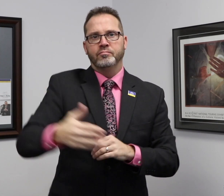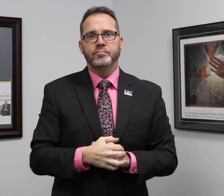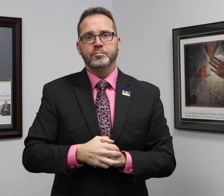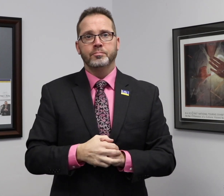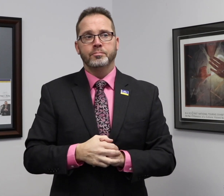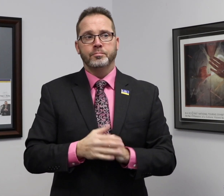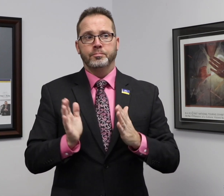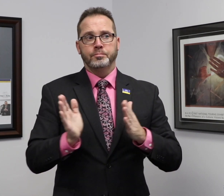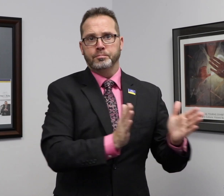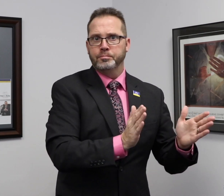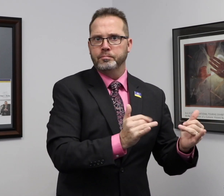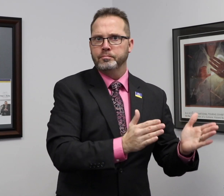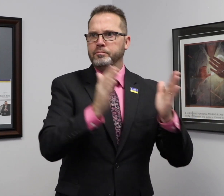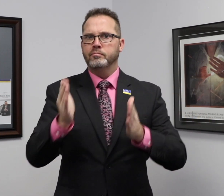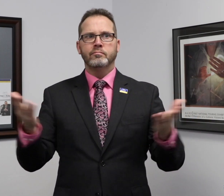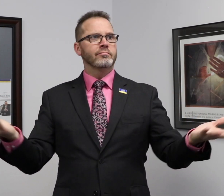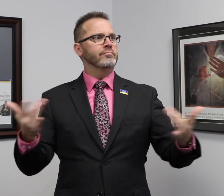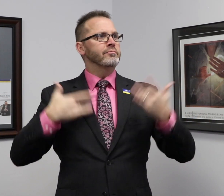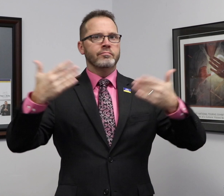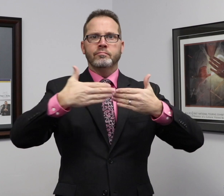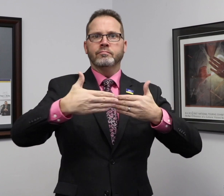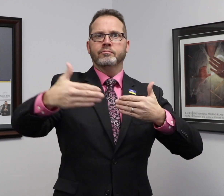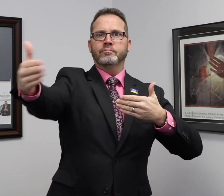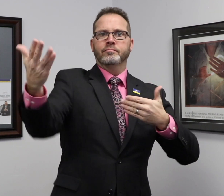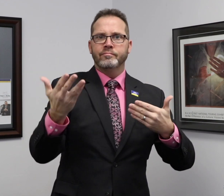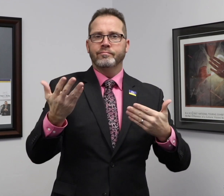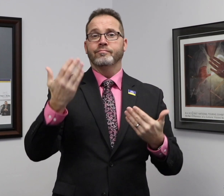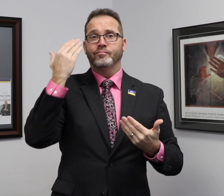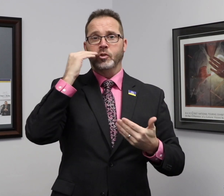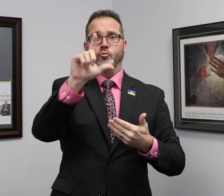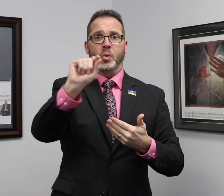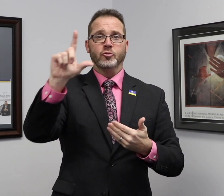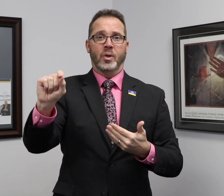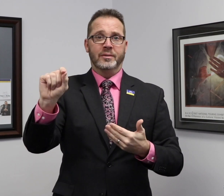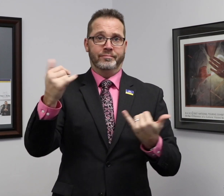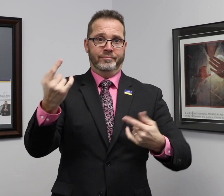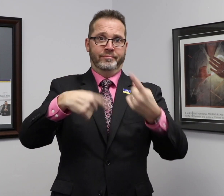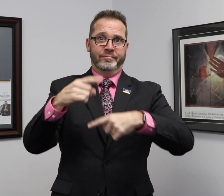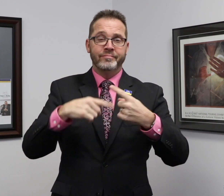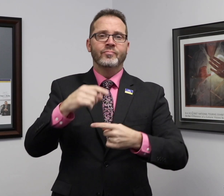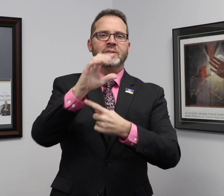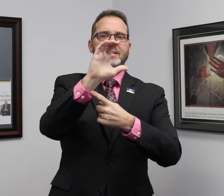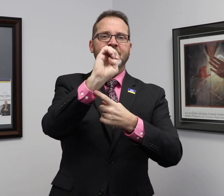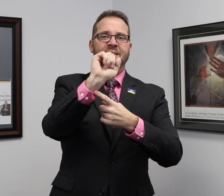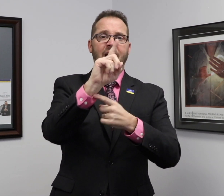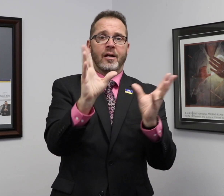Now looking ahead, we are starting to prepare for the CEASD conference in 2020.